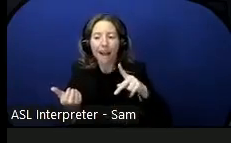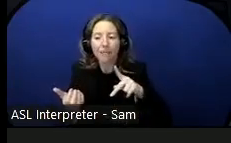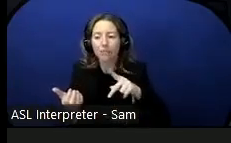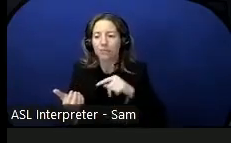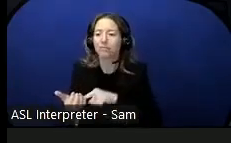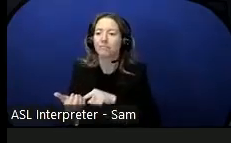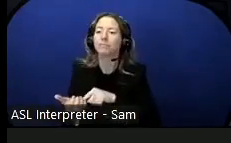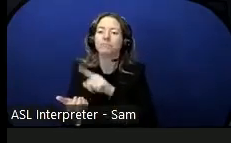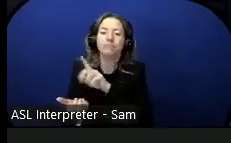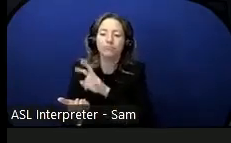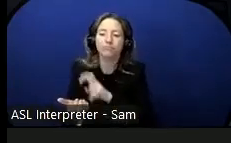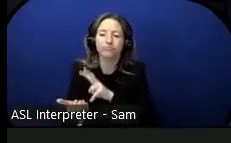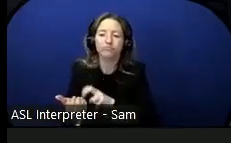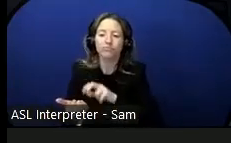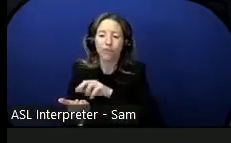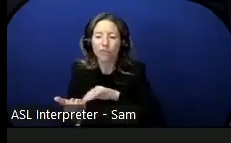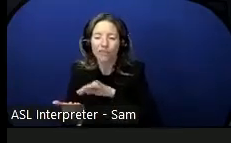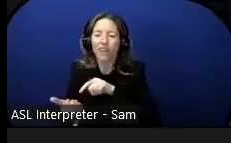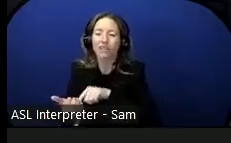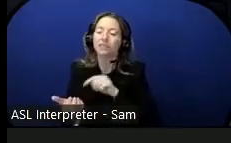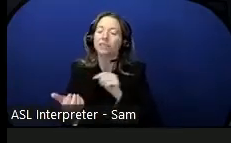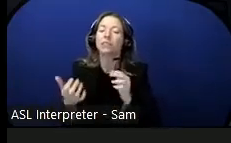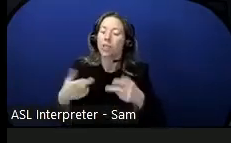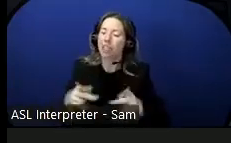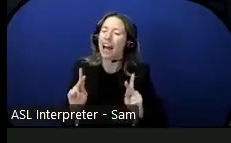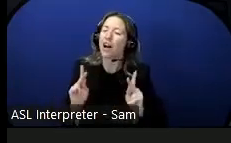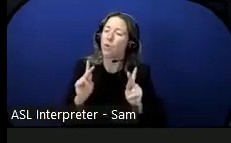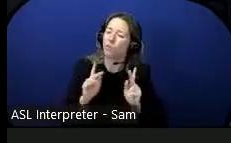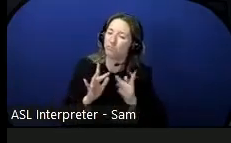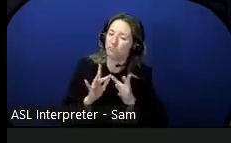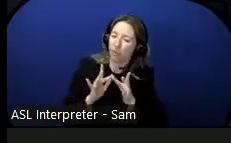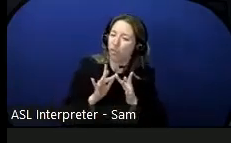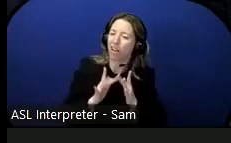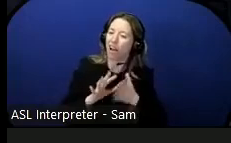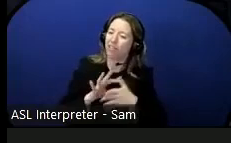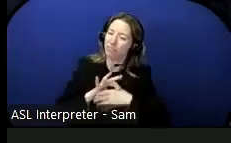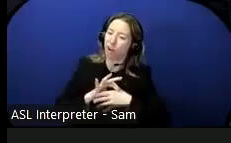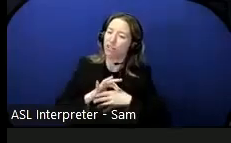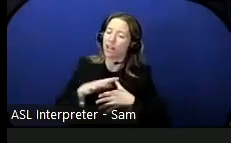to everyone with disabilities. Next slide.